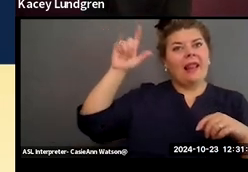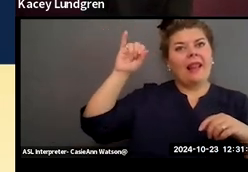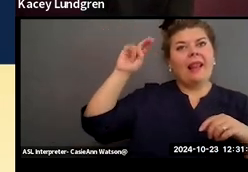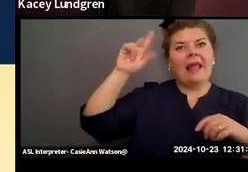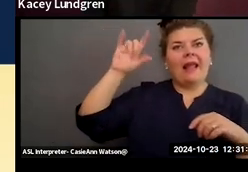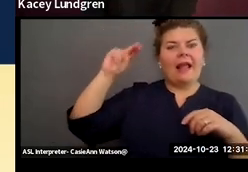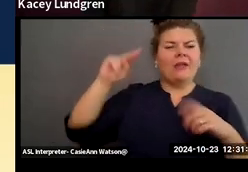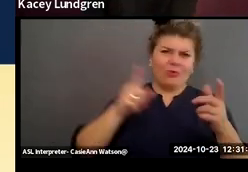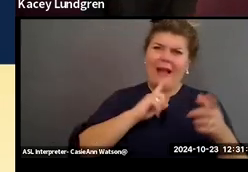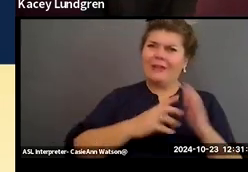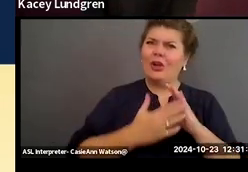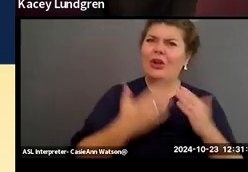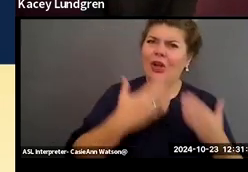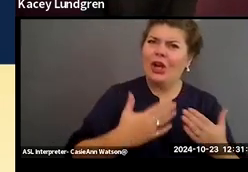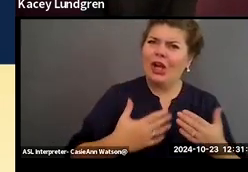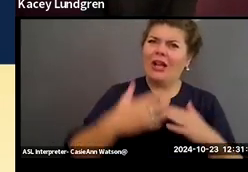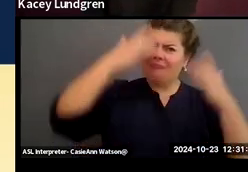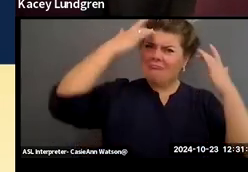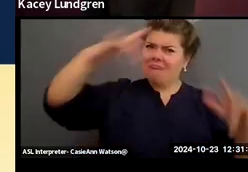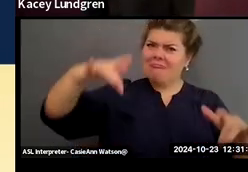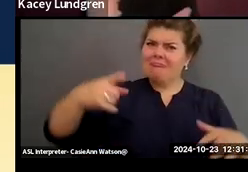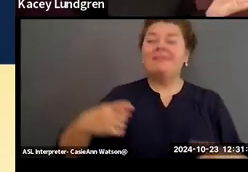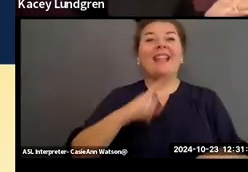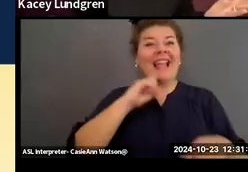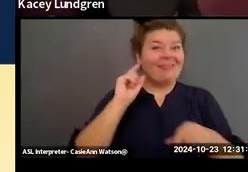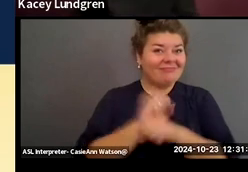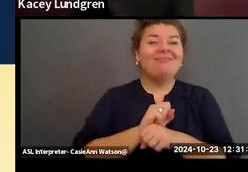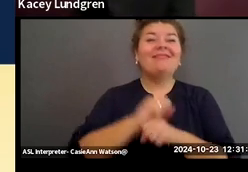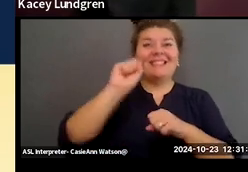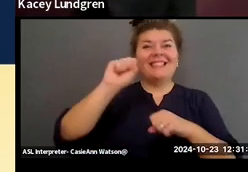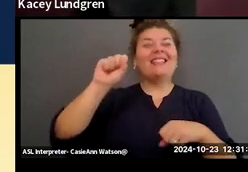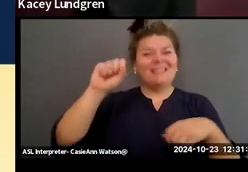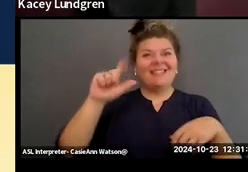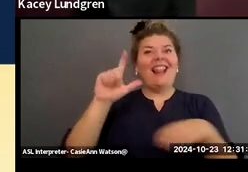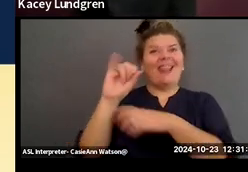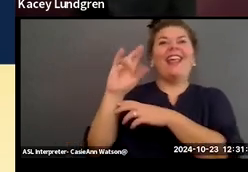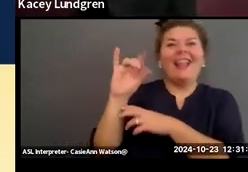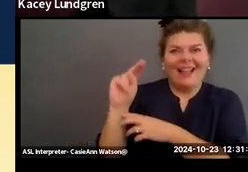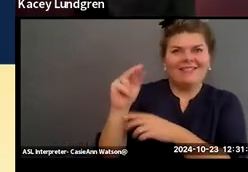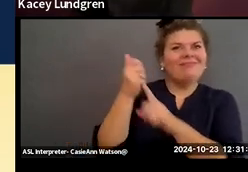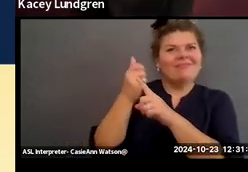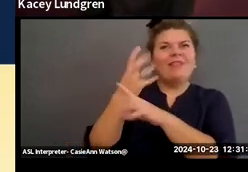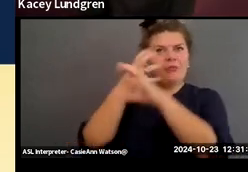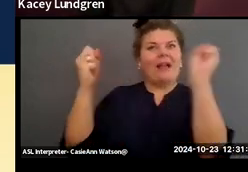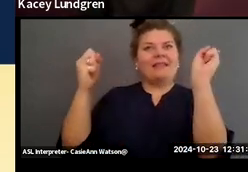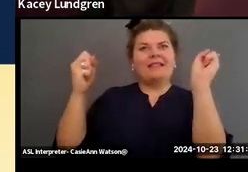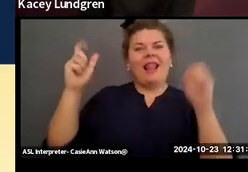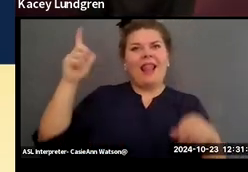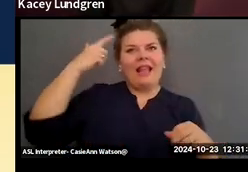Man, you guys are good. The answer is President Lincoln. President Lincoln. Oop.